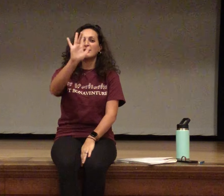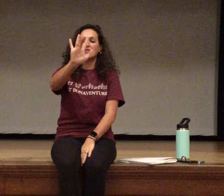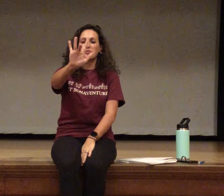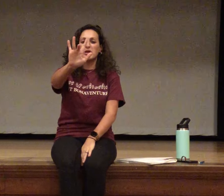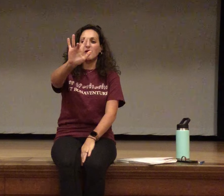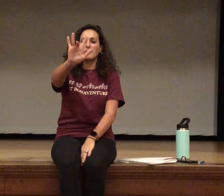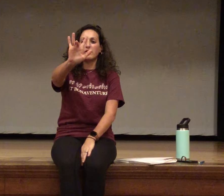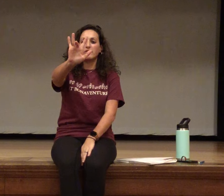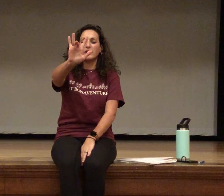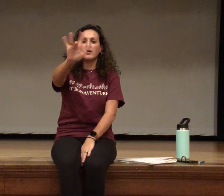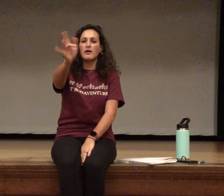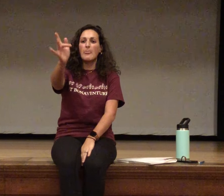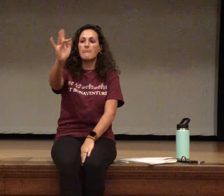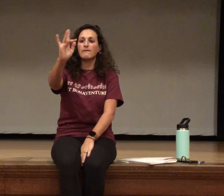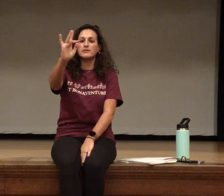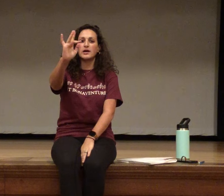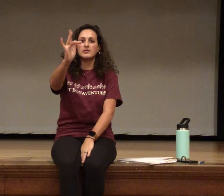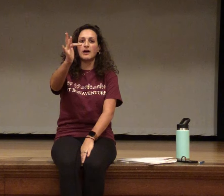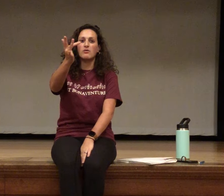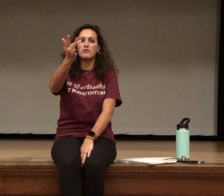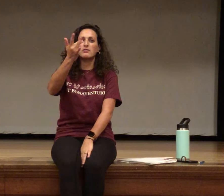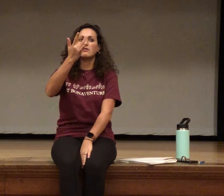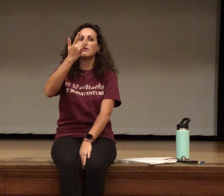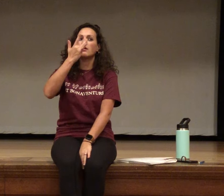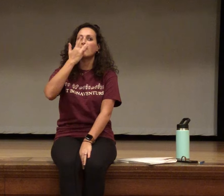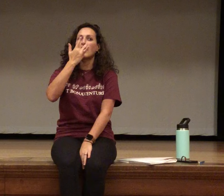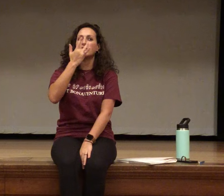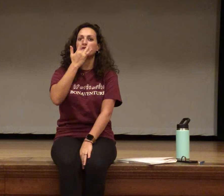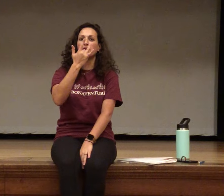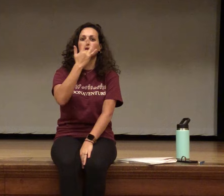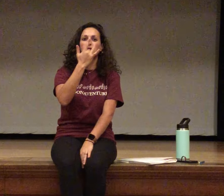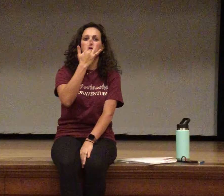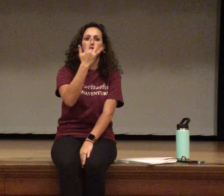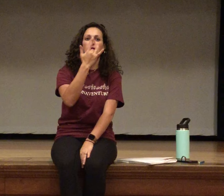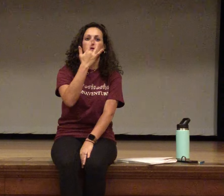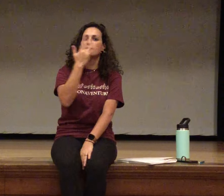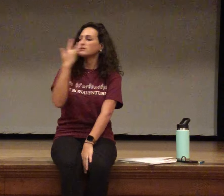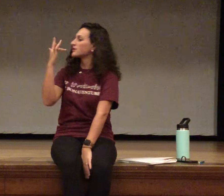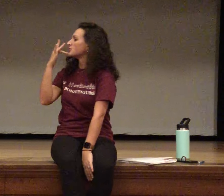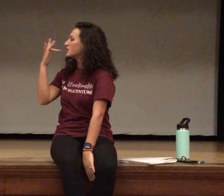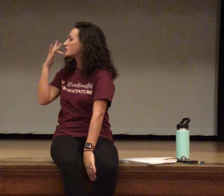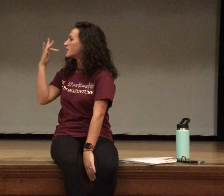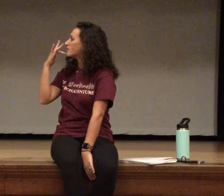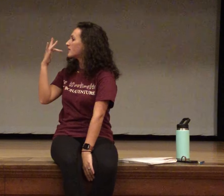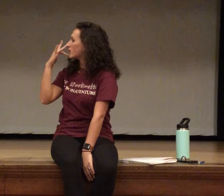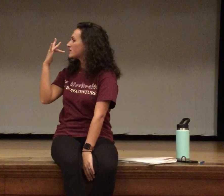is going to be a middle finger tucked out on your chin so touching your favorite